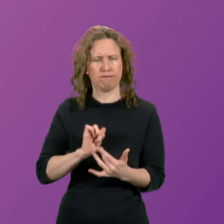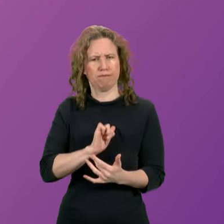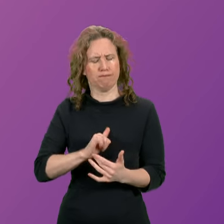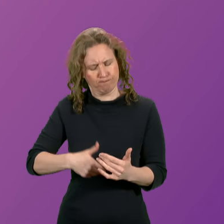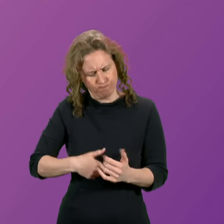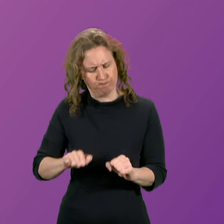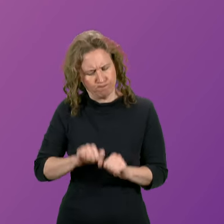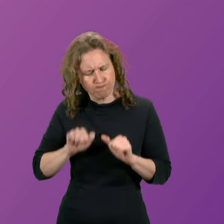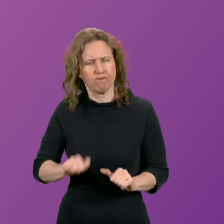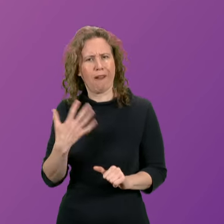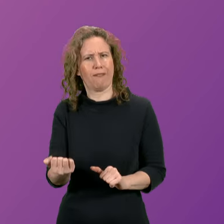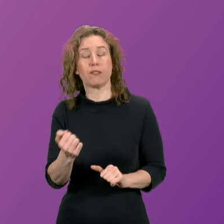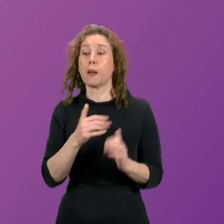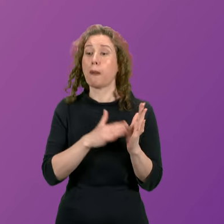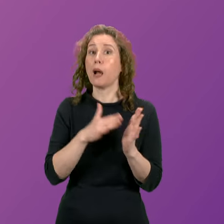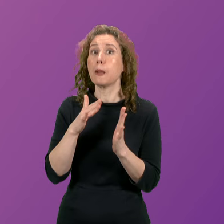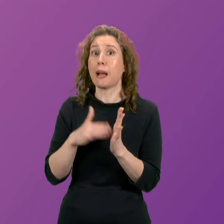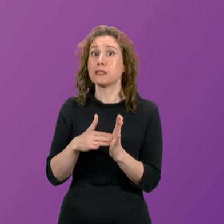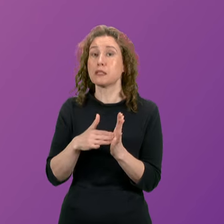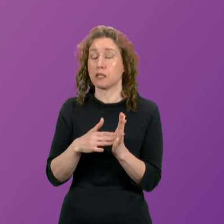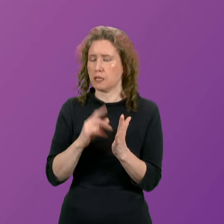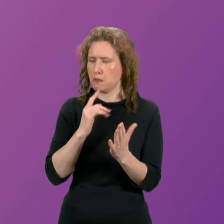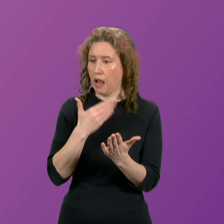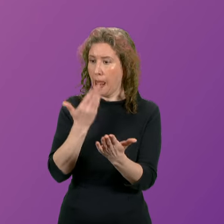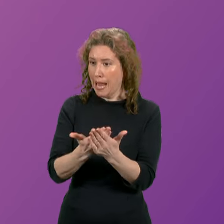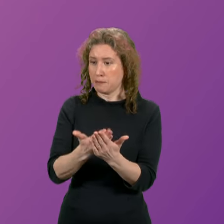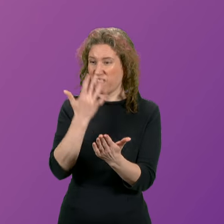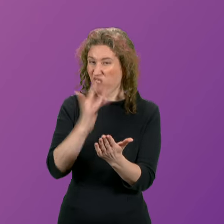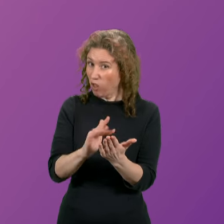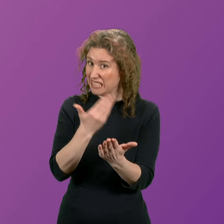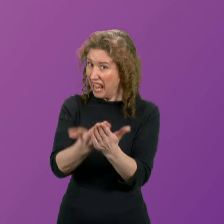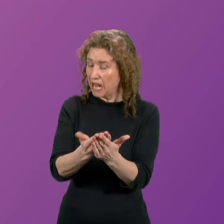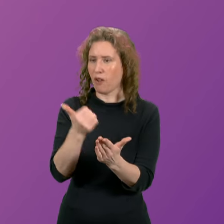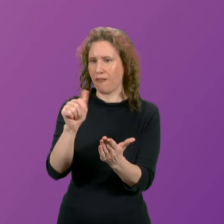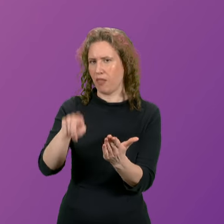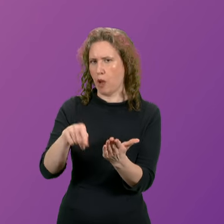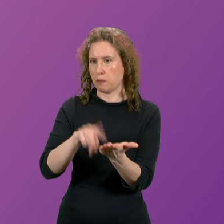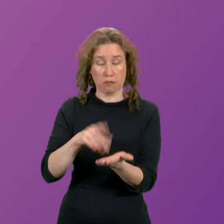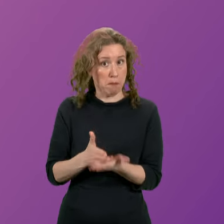Michael Matheson made a false claim for £11,000. That is beyond doubt— What about your £30,000?